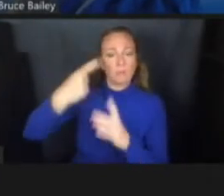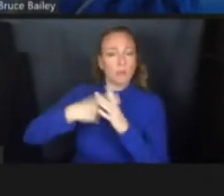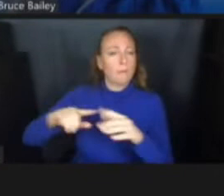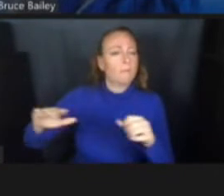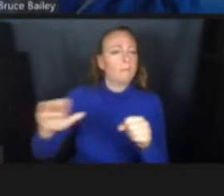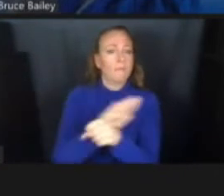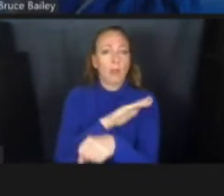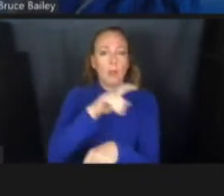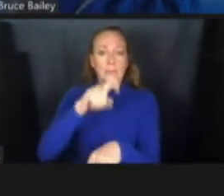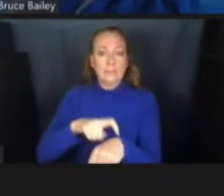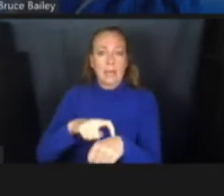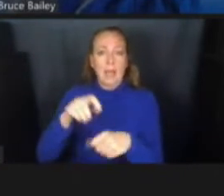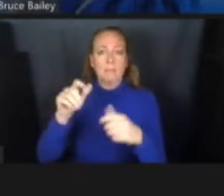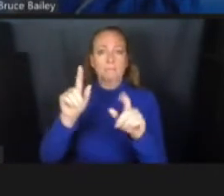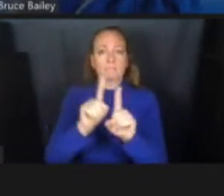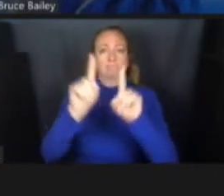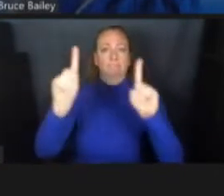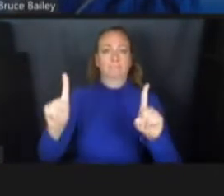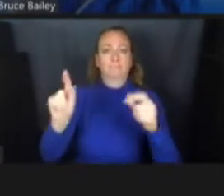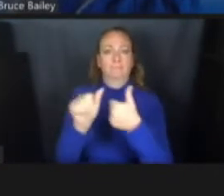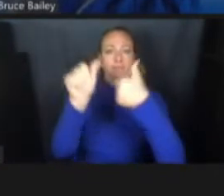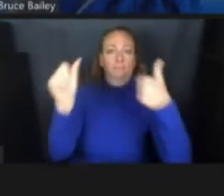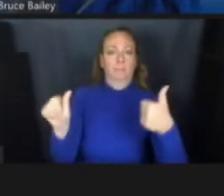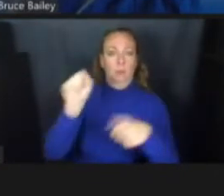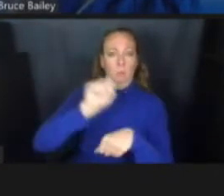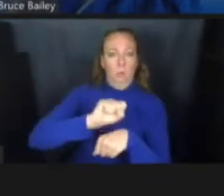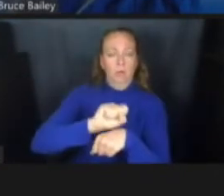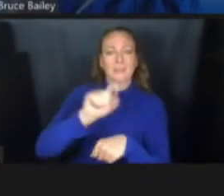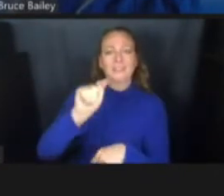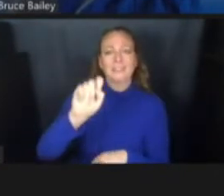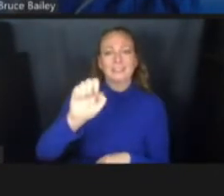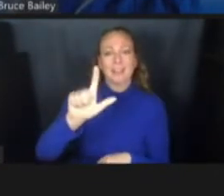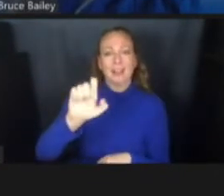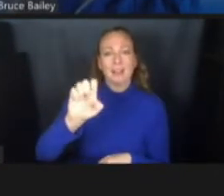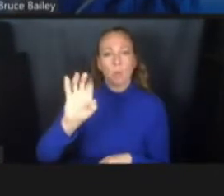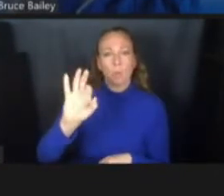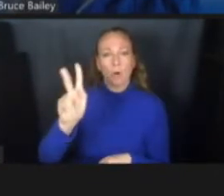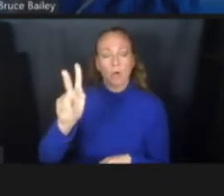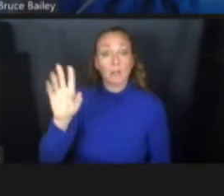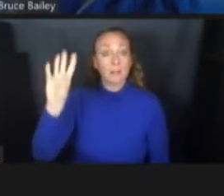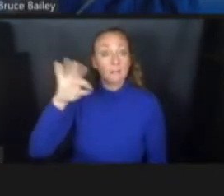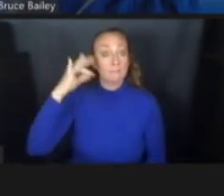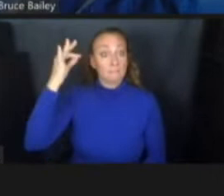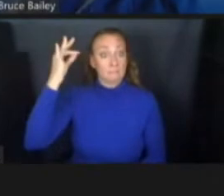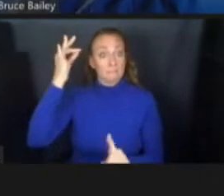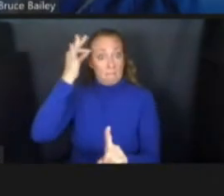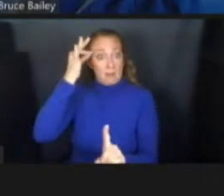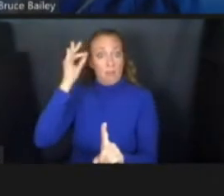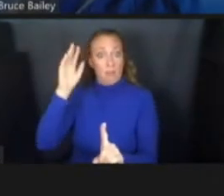And the federal government is the US's largest employer. To give a very rough estimate,